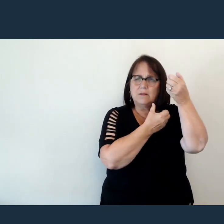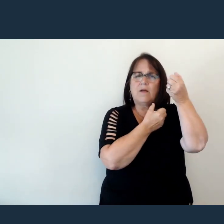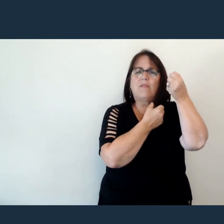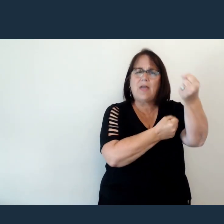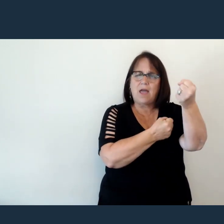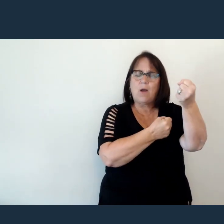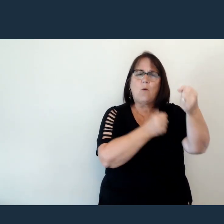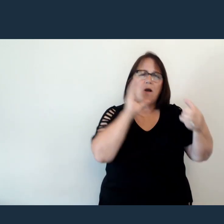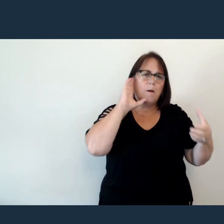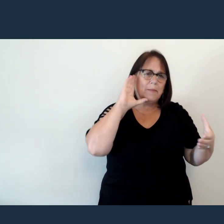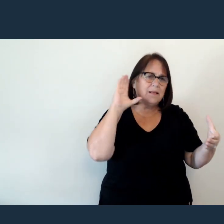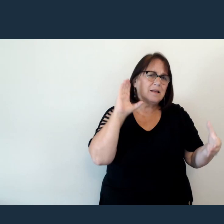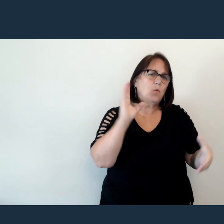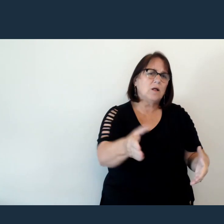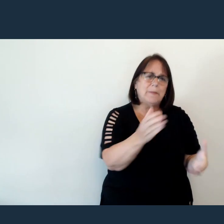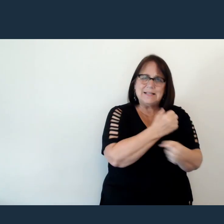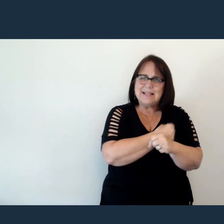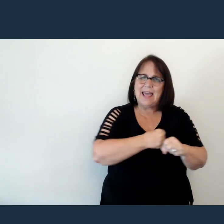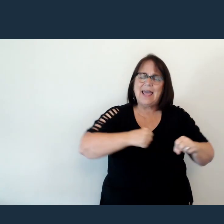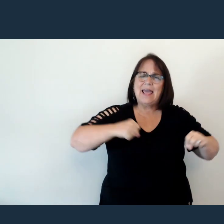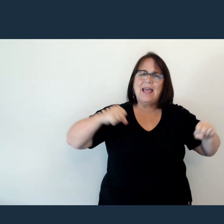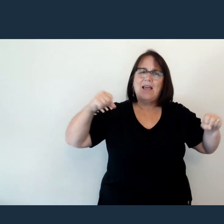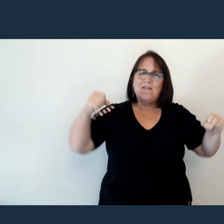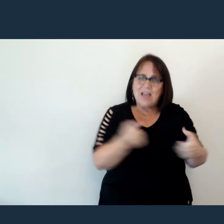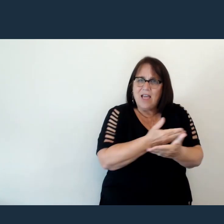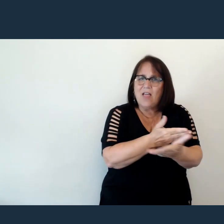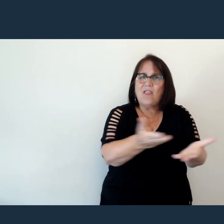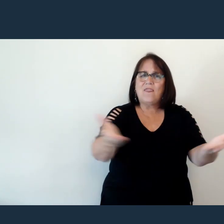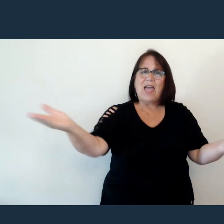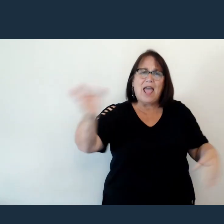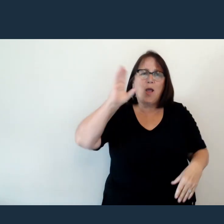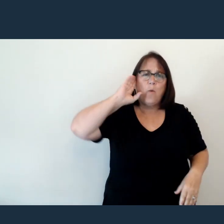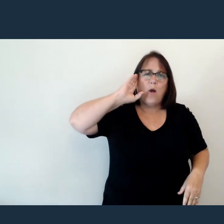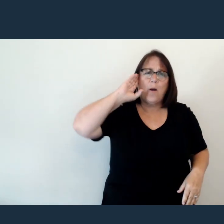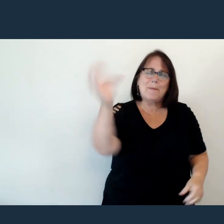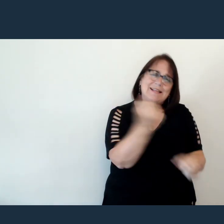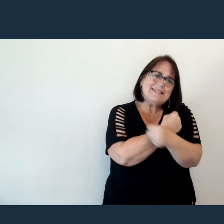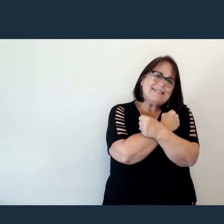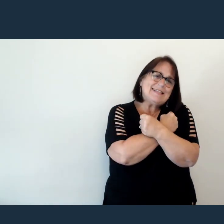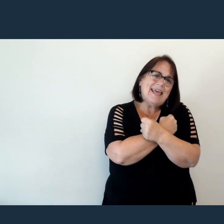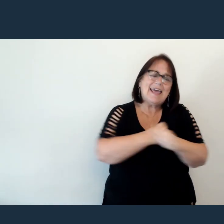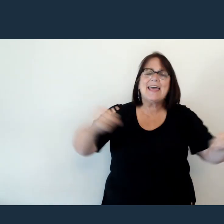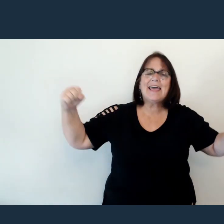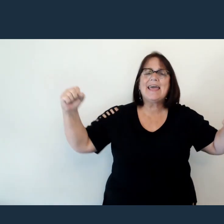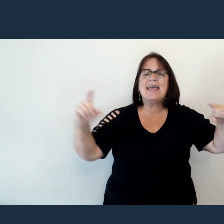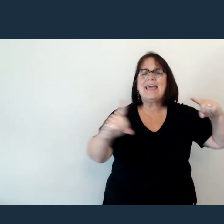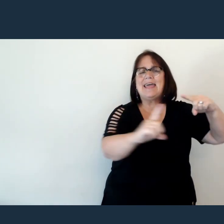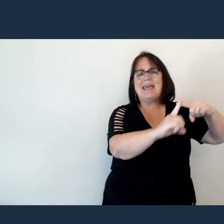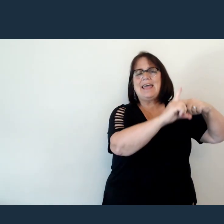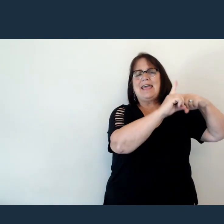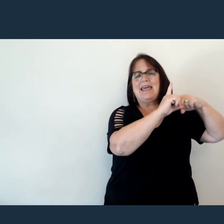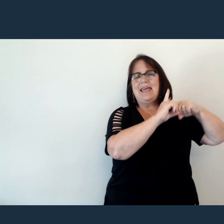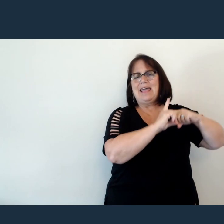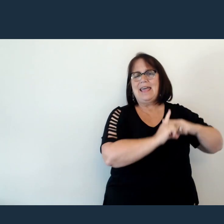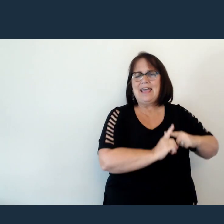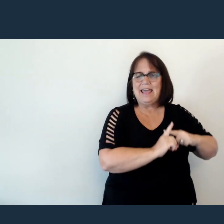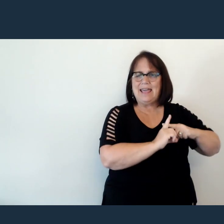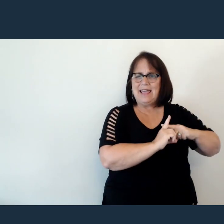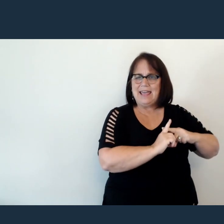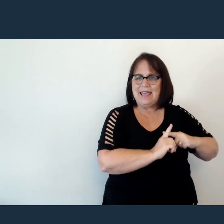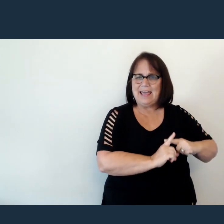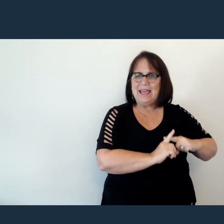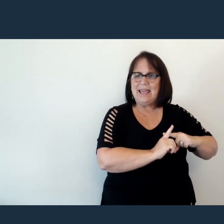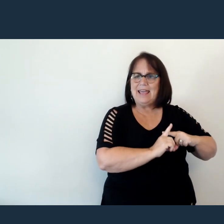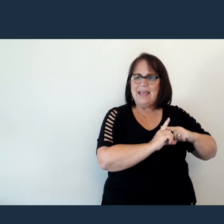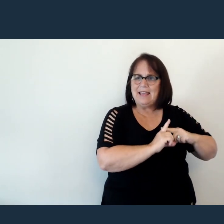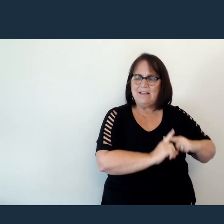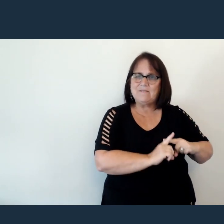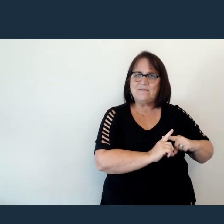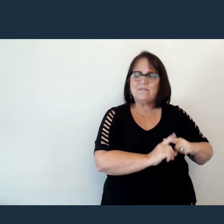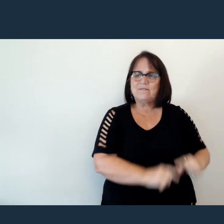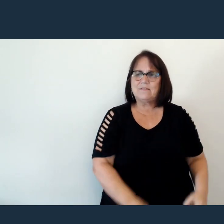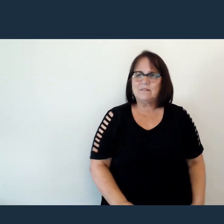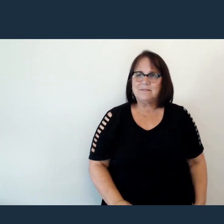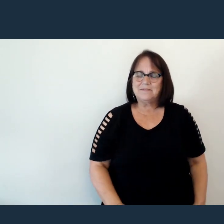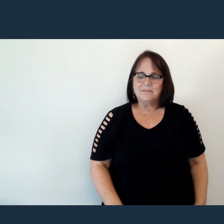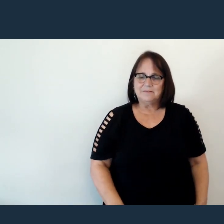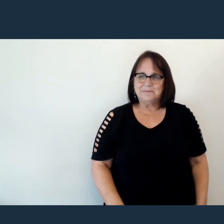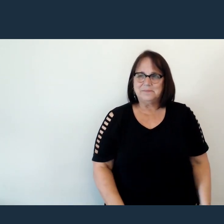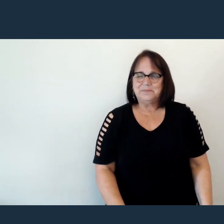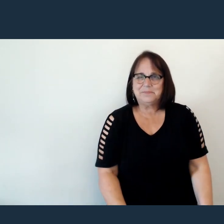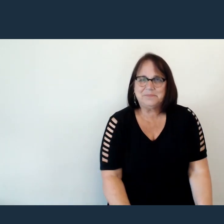They will be saved They will be saved